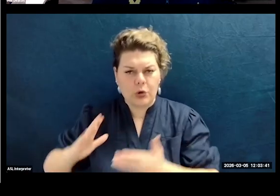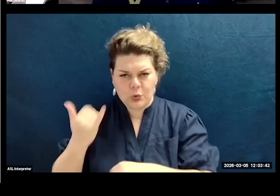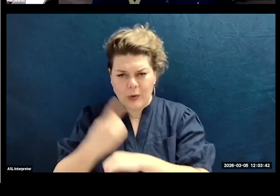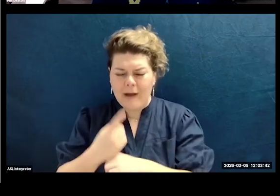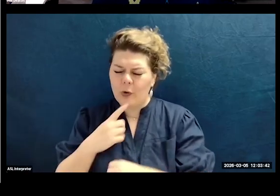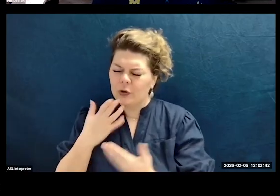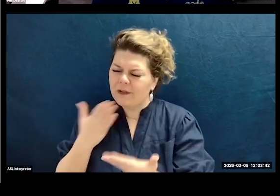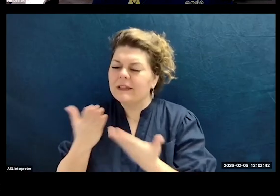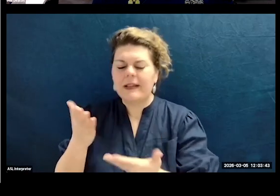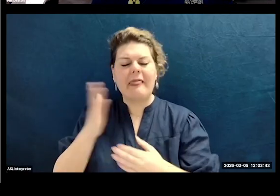Thank you.